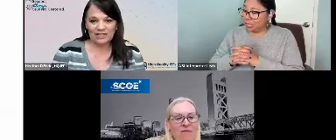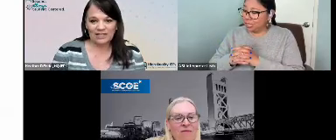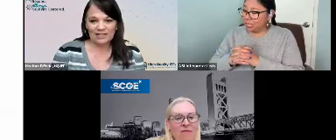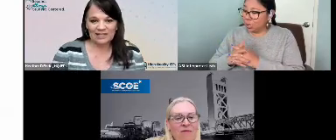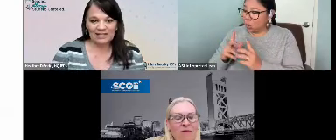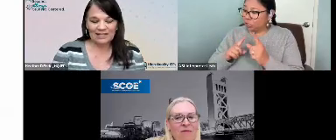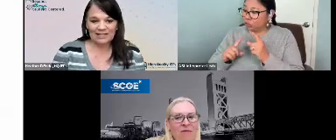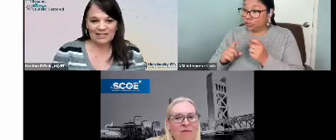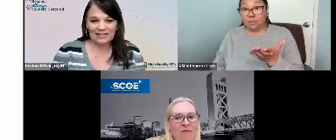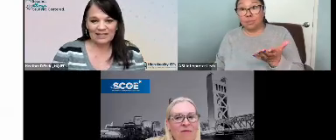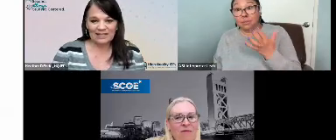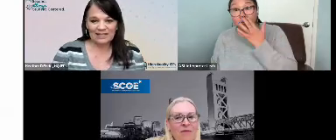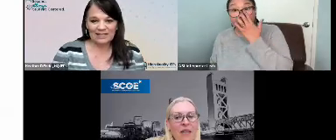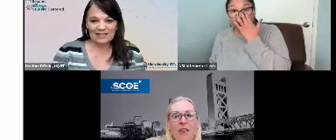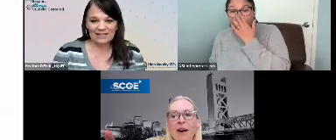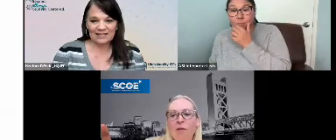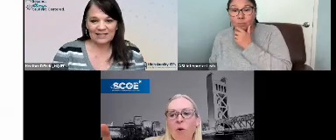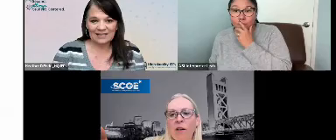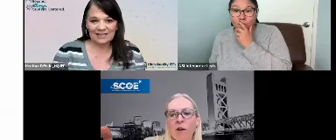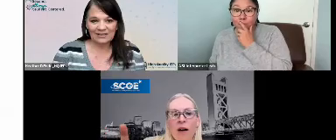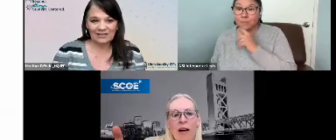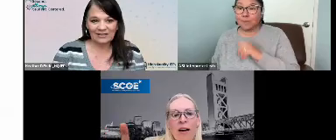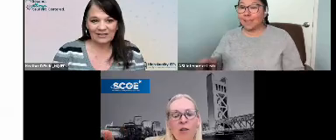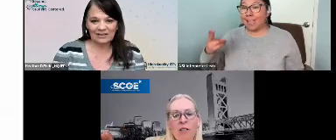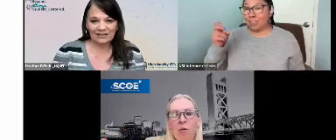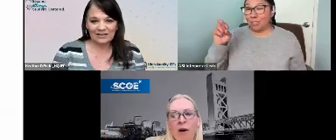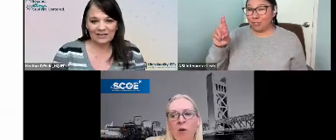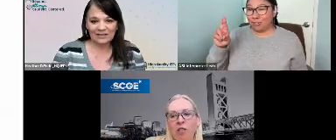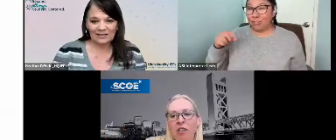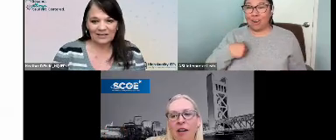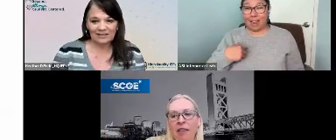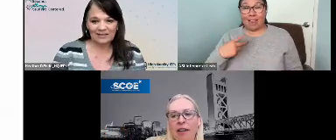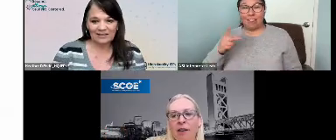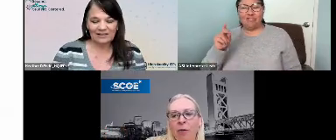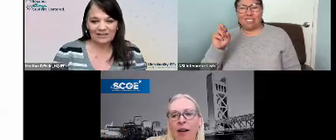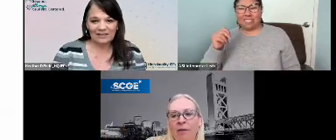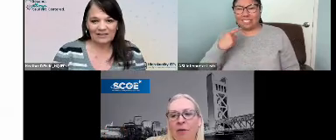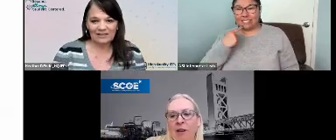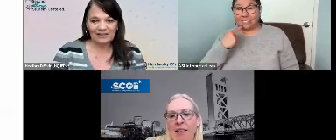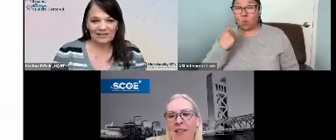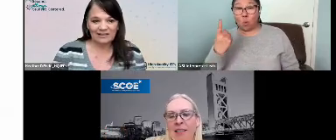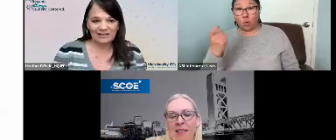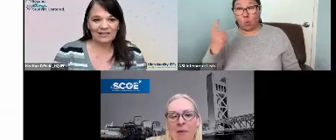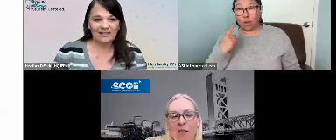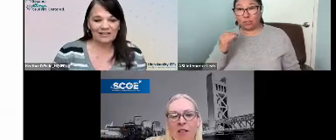questions. Heather, I have one I I do see one question that I think if we have 30 seconds to